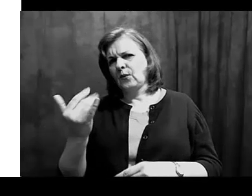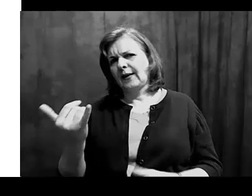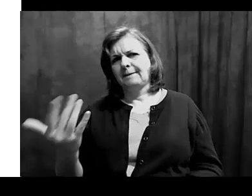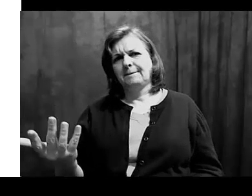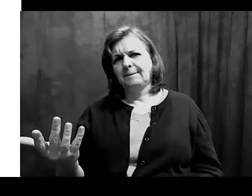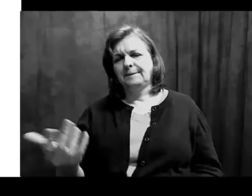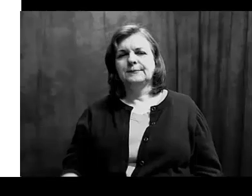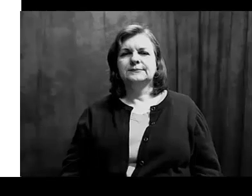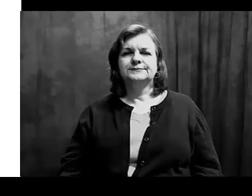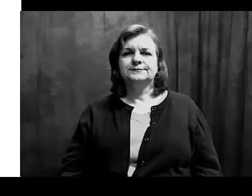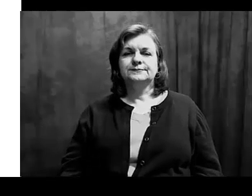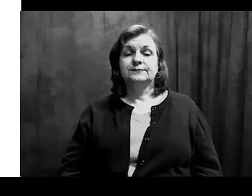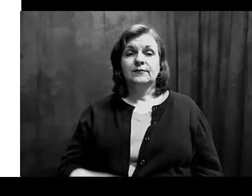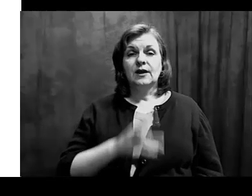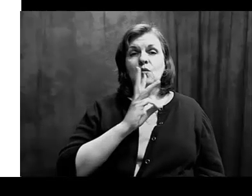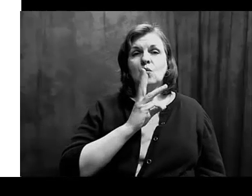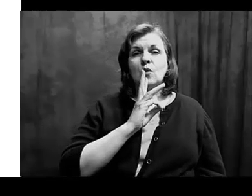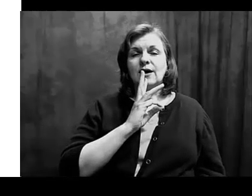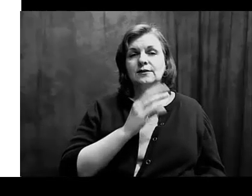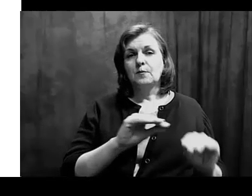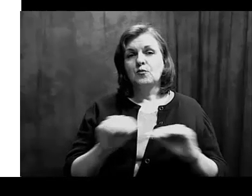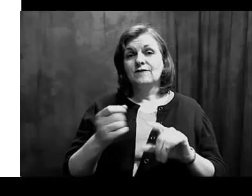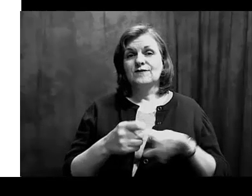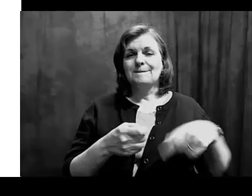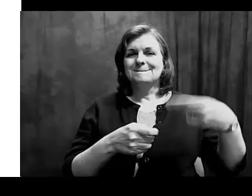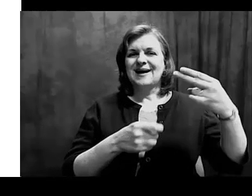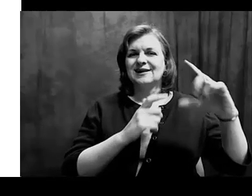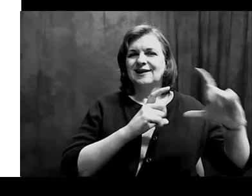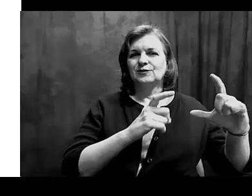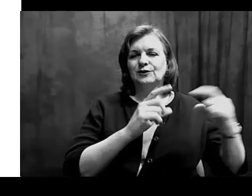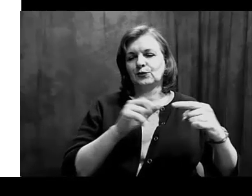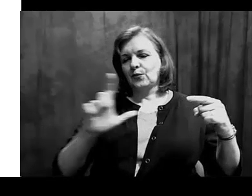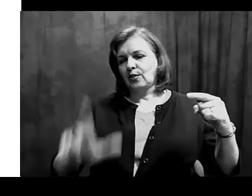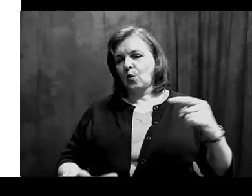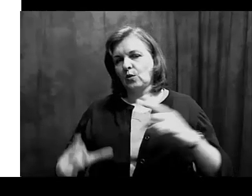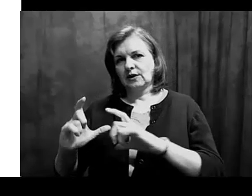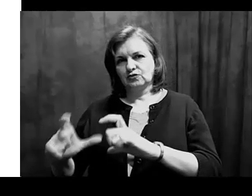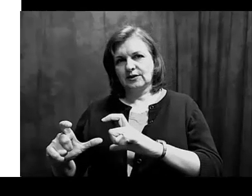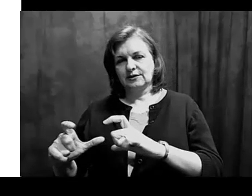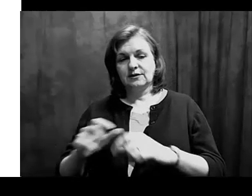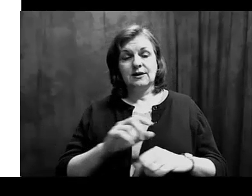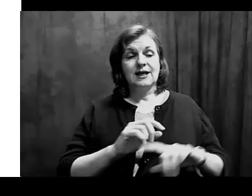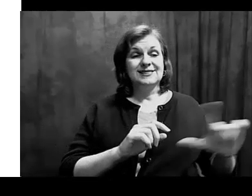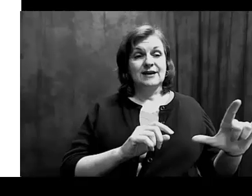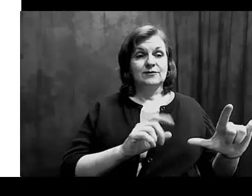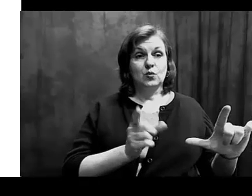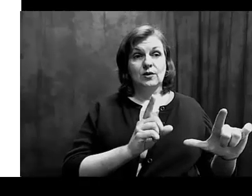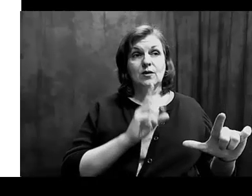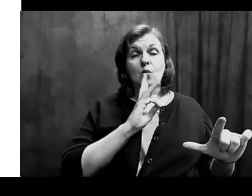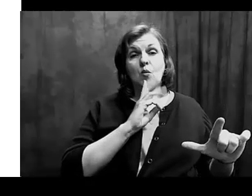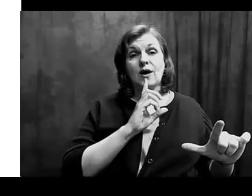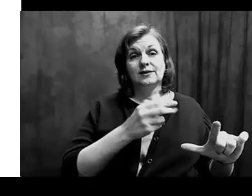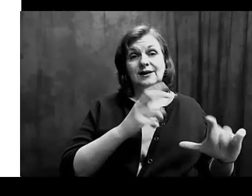and on this side -- on the right more purple